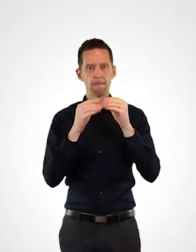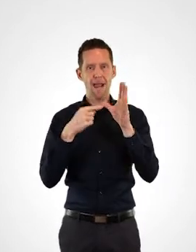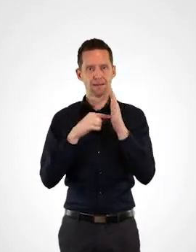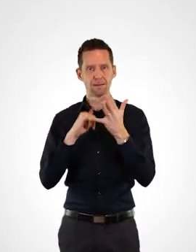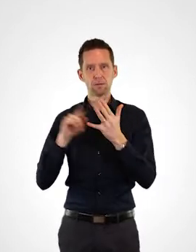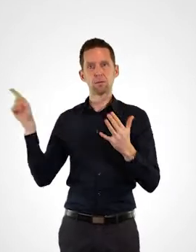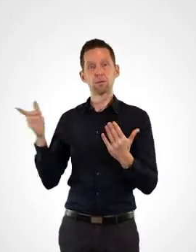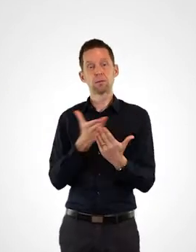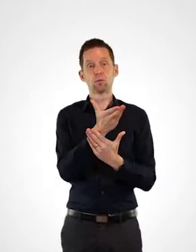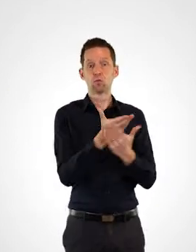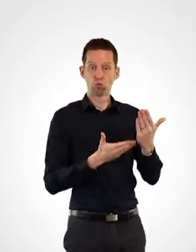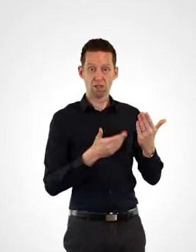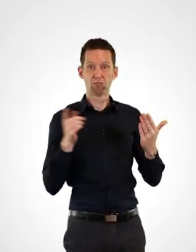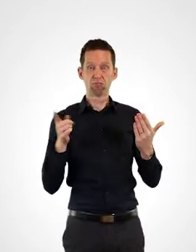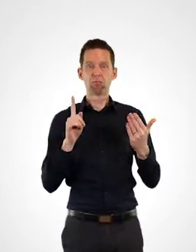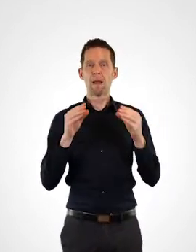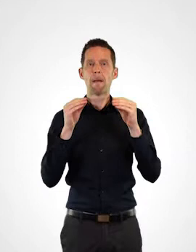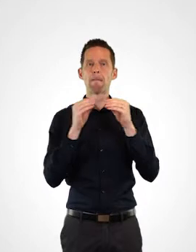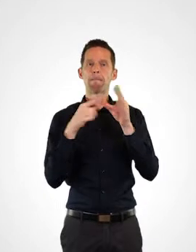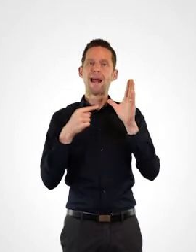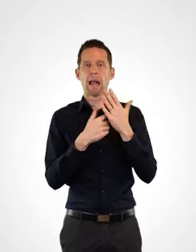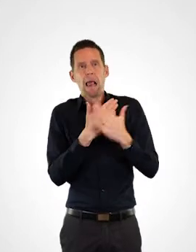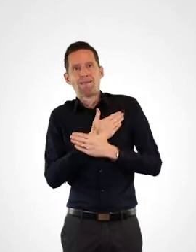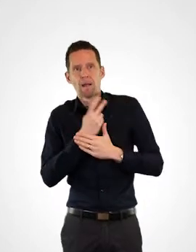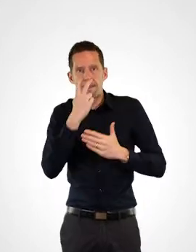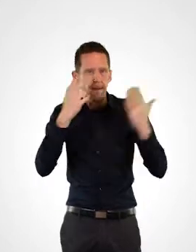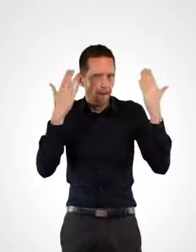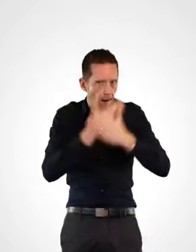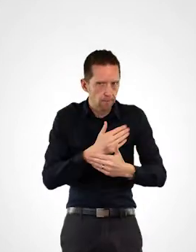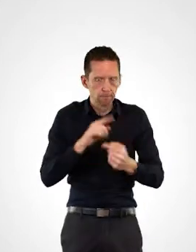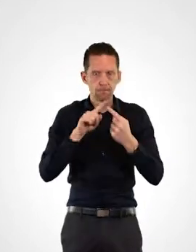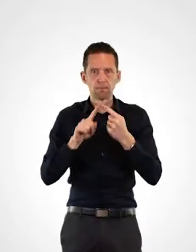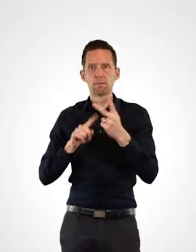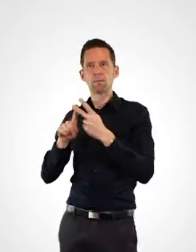The narrative book is a book called "Bat Loves the Night"